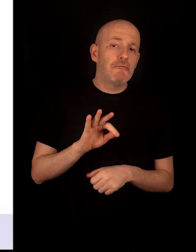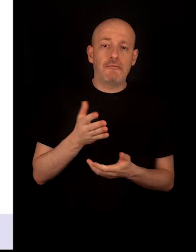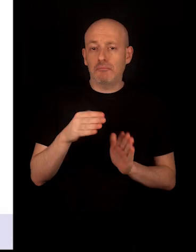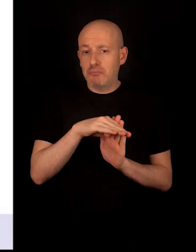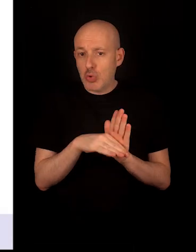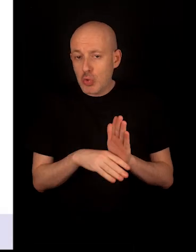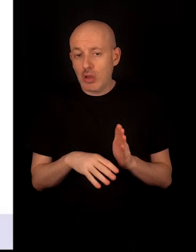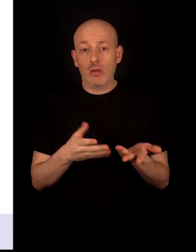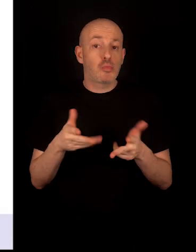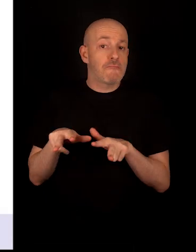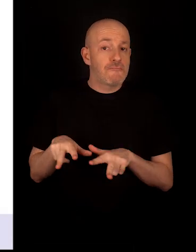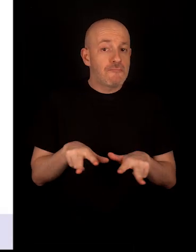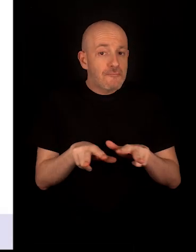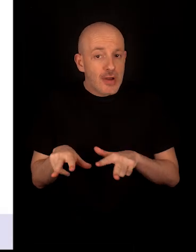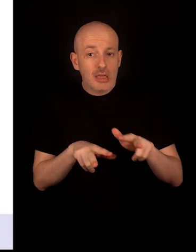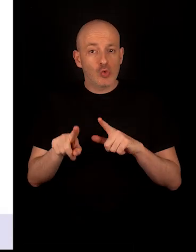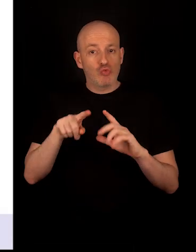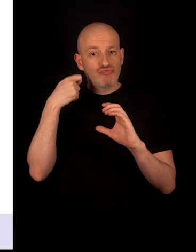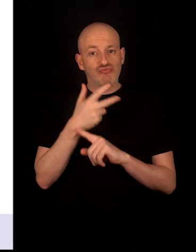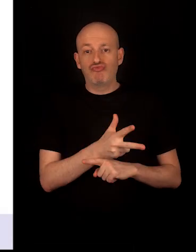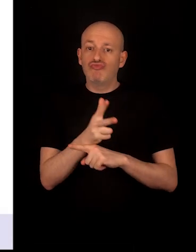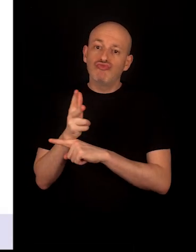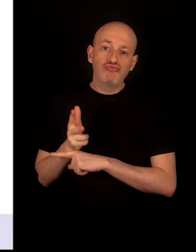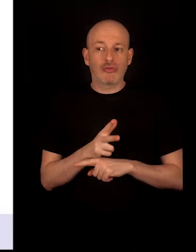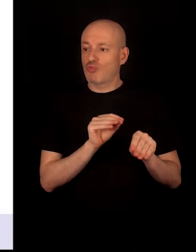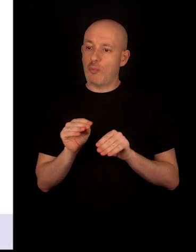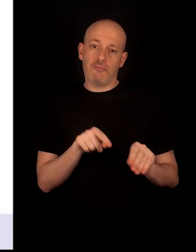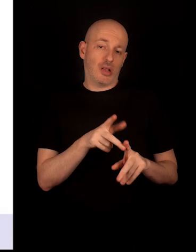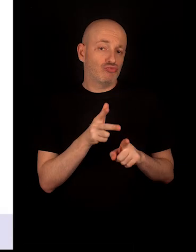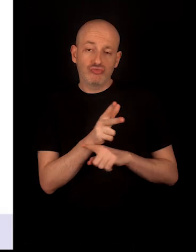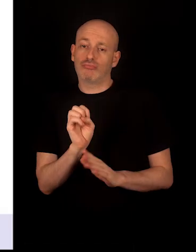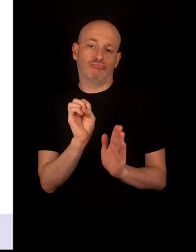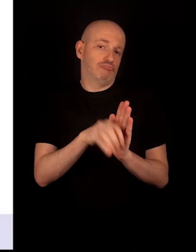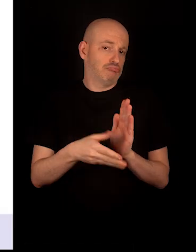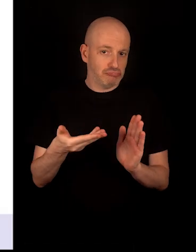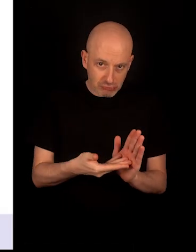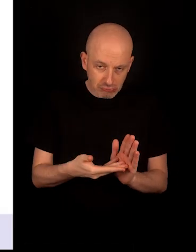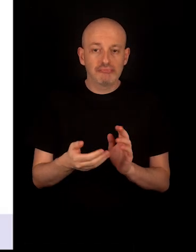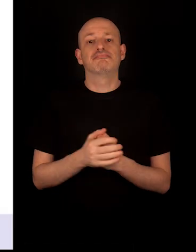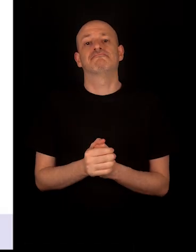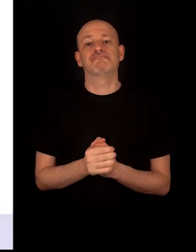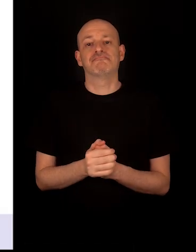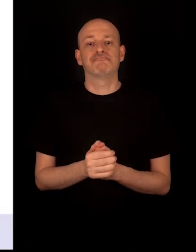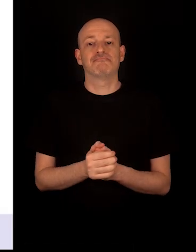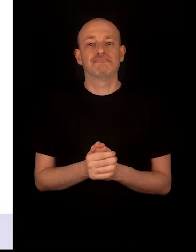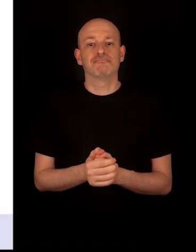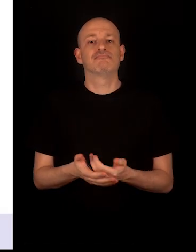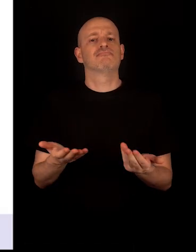maybe a PDF of a program, or a video that you made during your mobility.